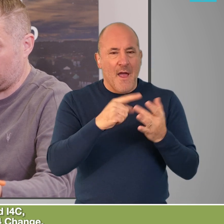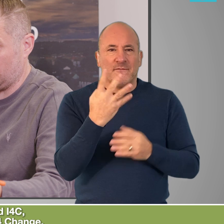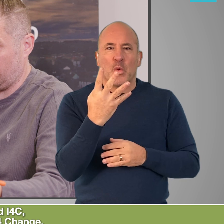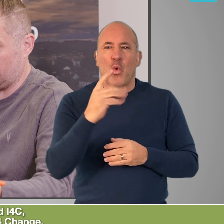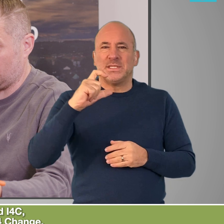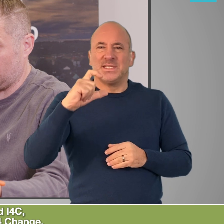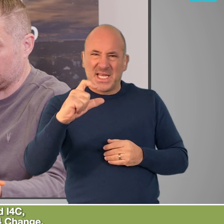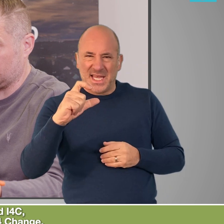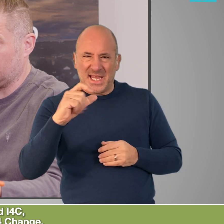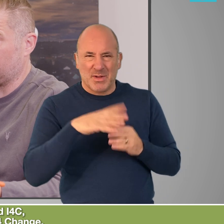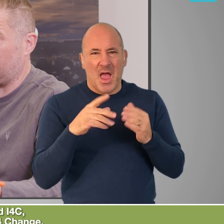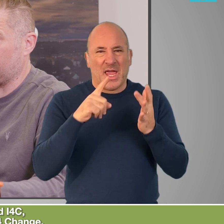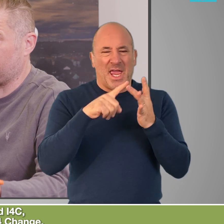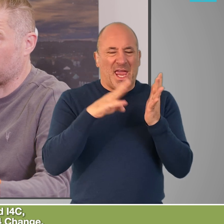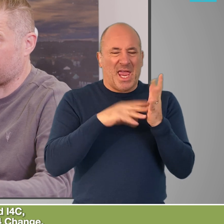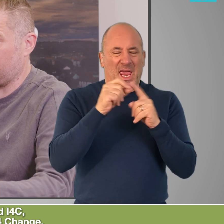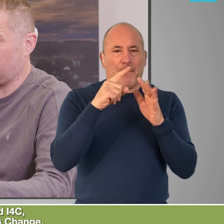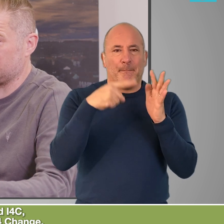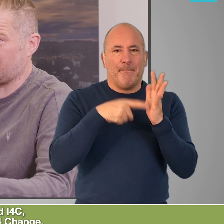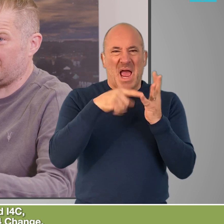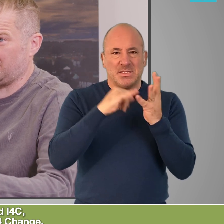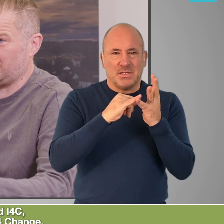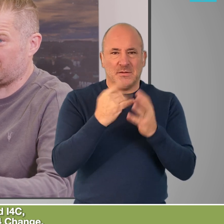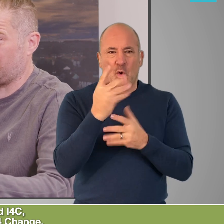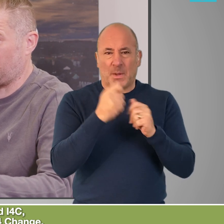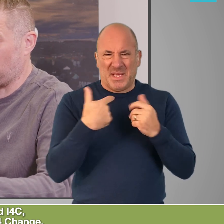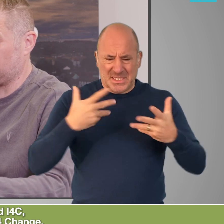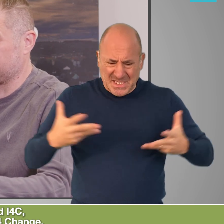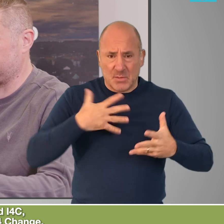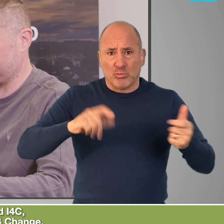an event called I4C, which is Impetus 4 Change,